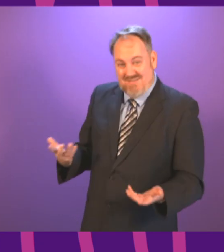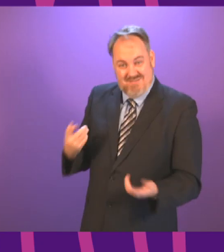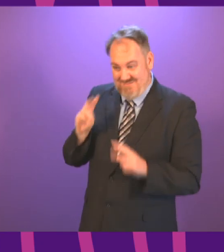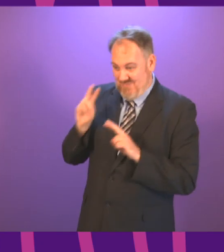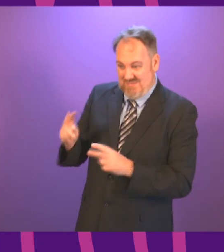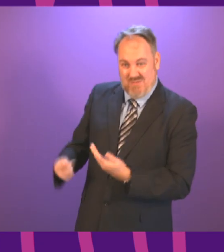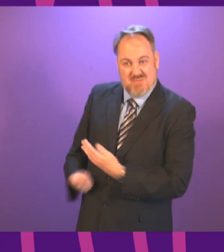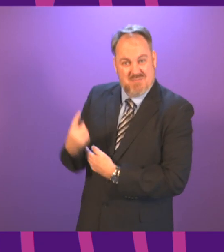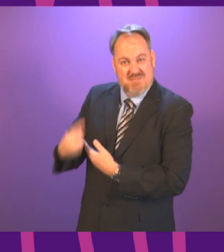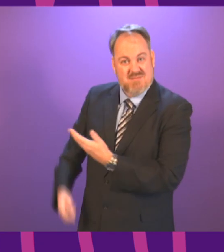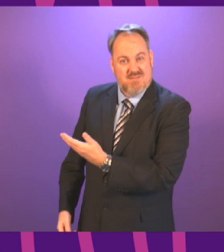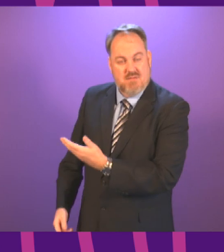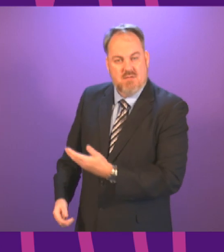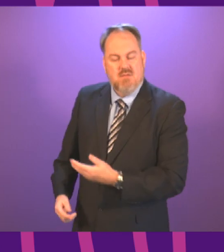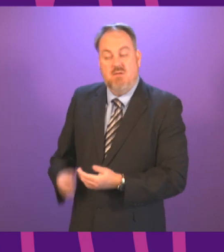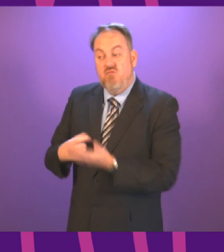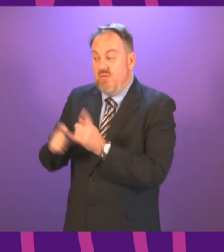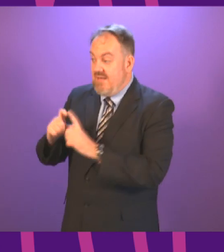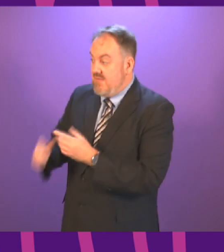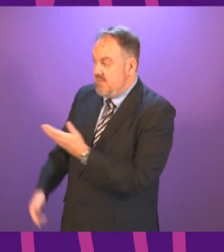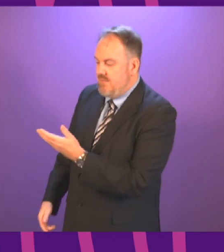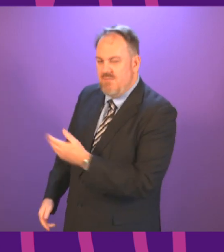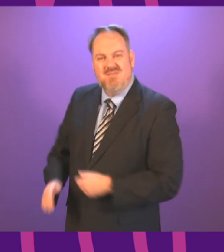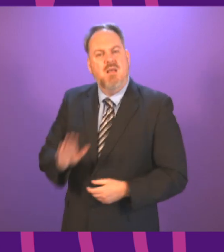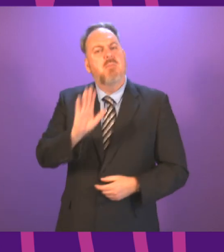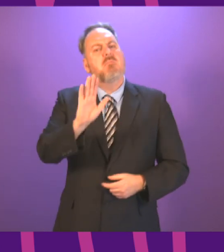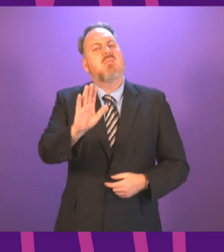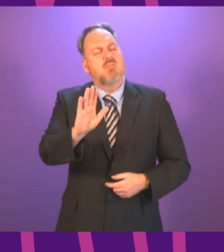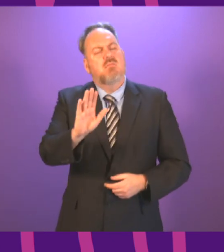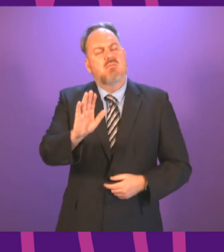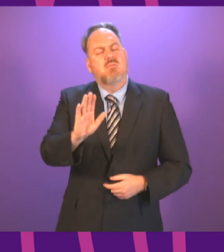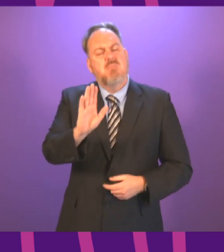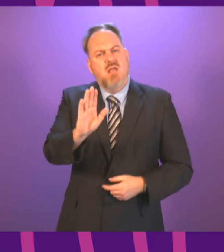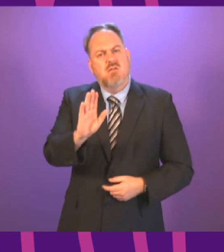Ruth Davidson: The First Minister can, however, look at the